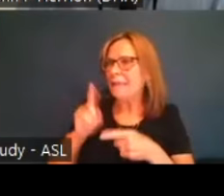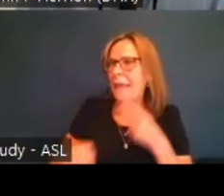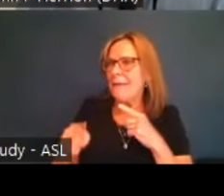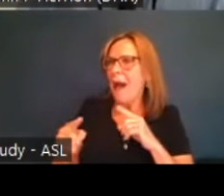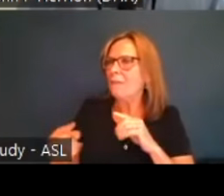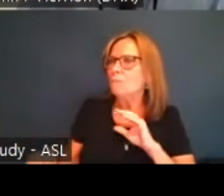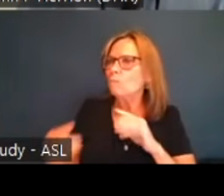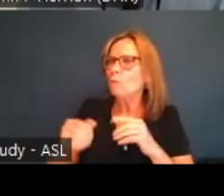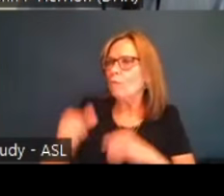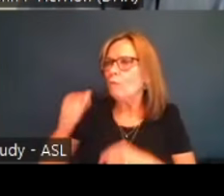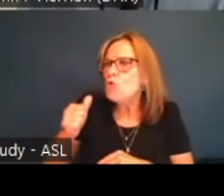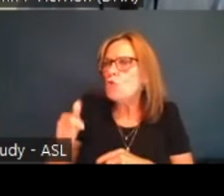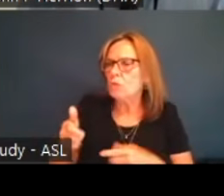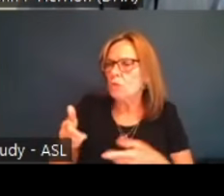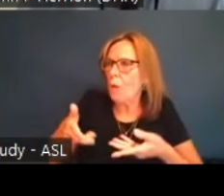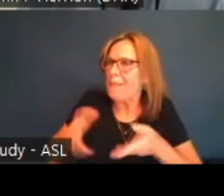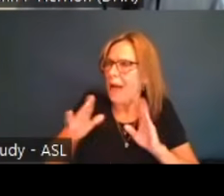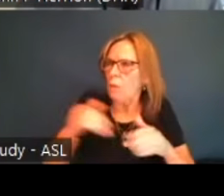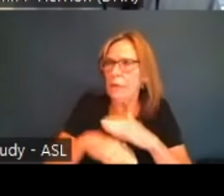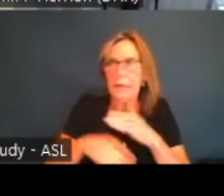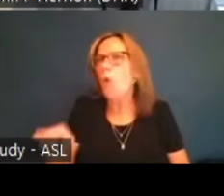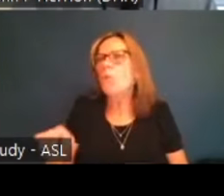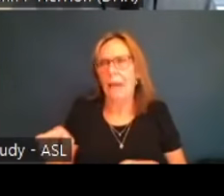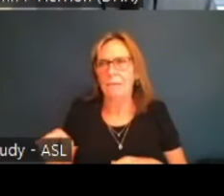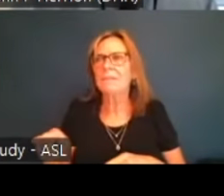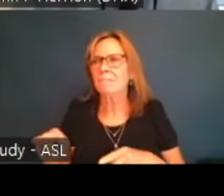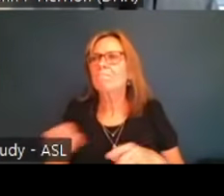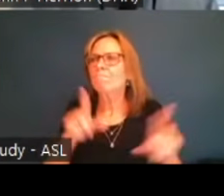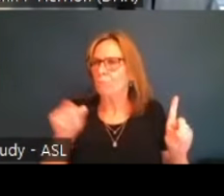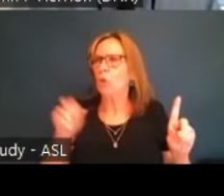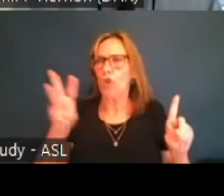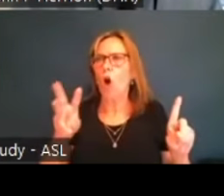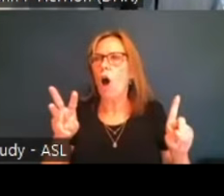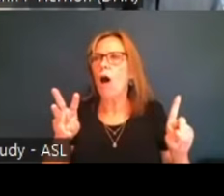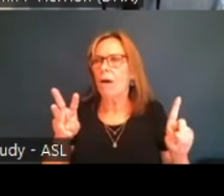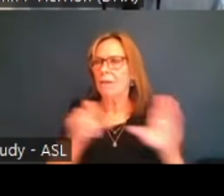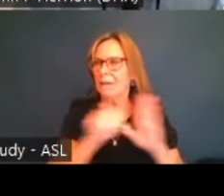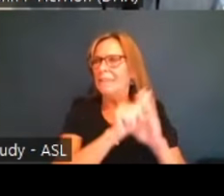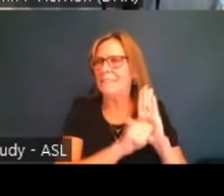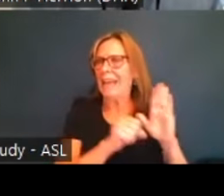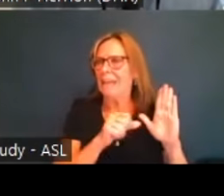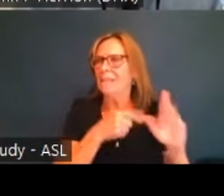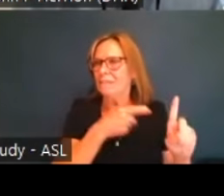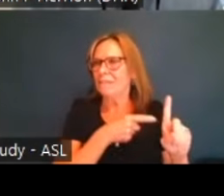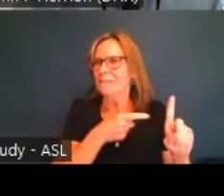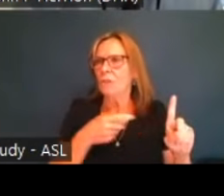Rights Law as well when they' re doing their dog training, So when we're doing an investigation, when we get these cases here at the Division of Human Rights, my